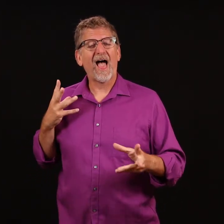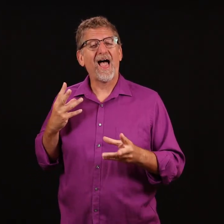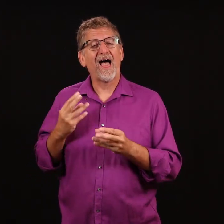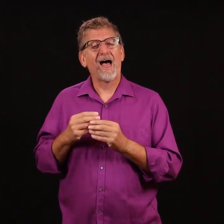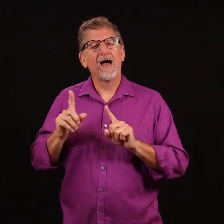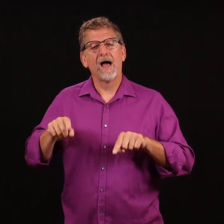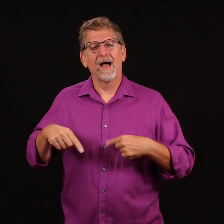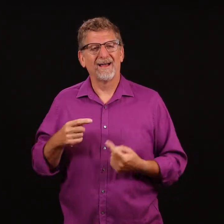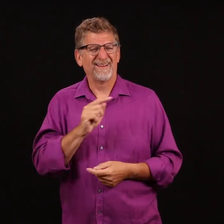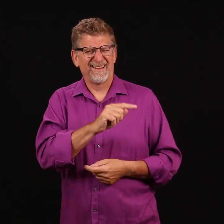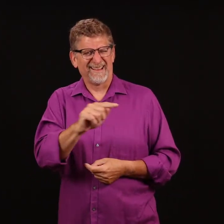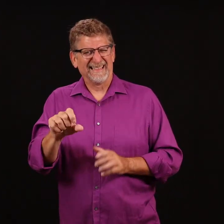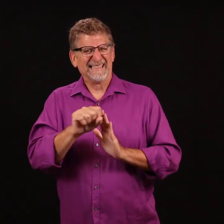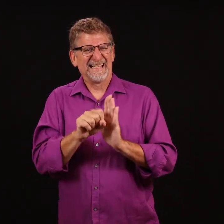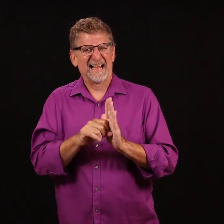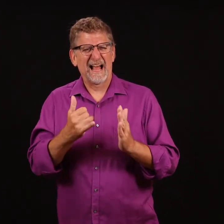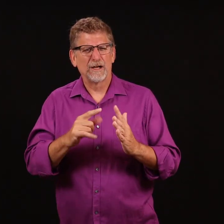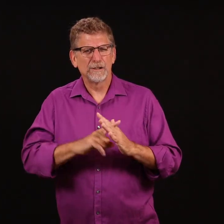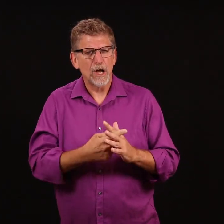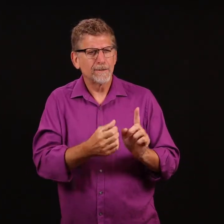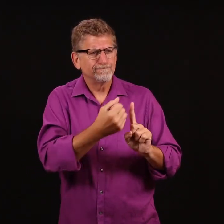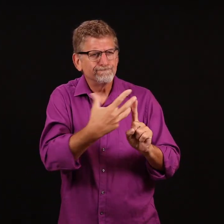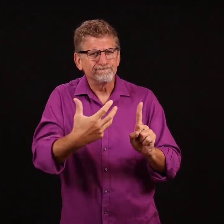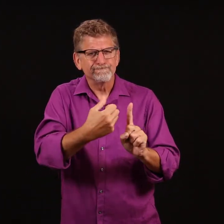Fast forward to now and many different states have started